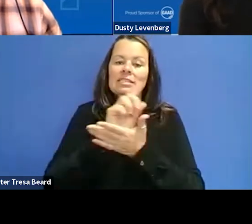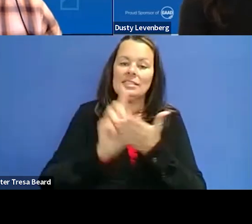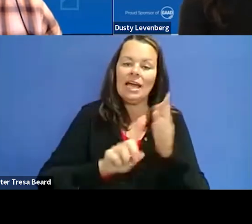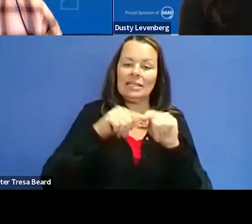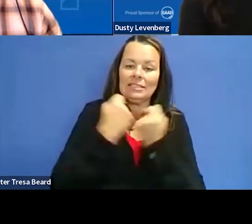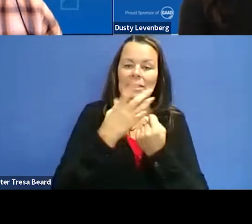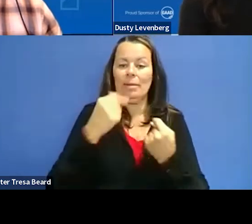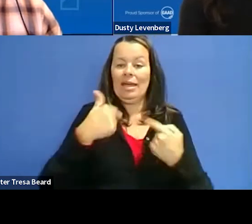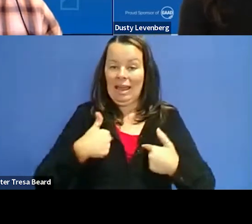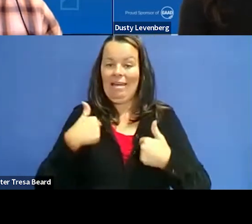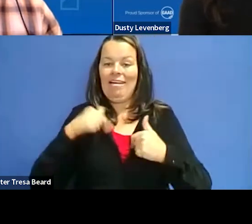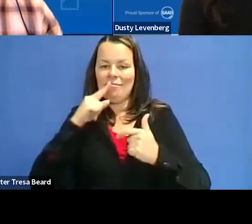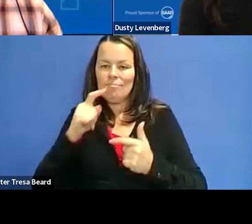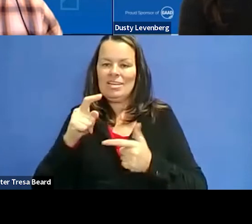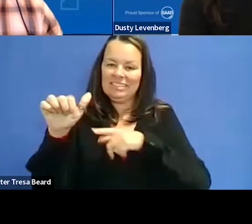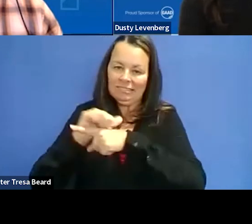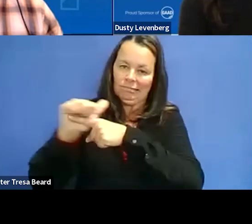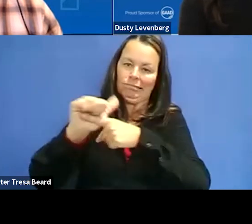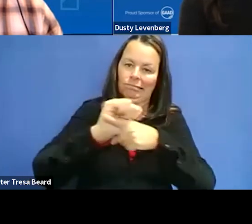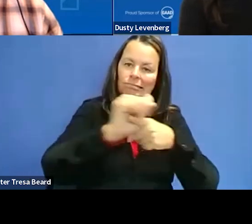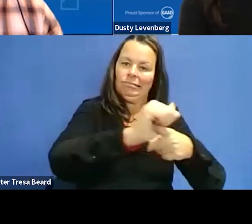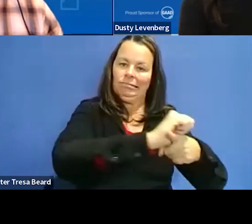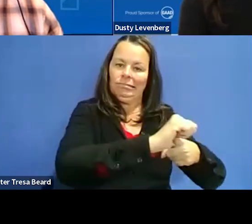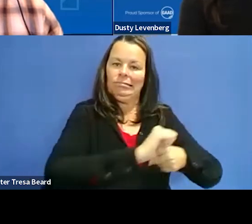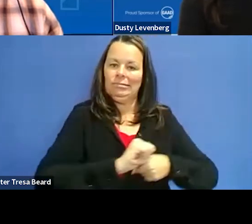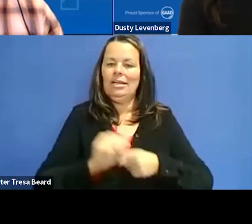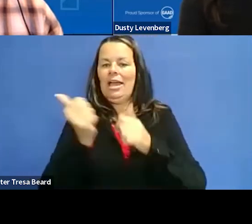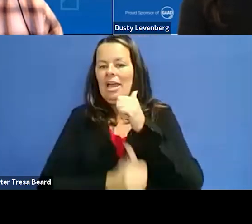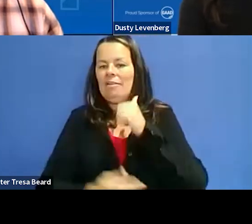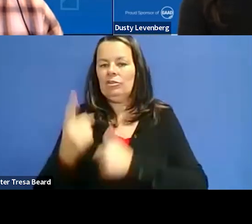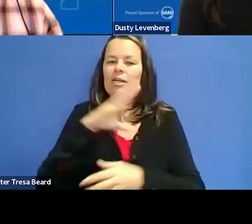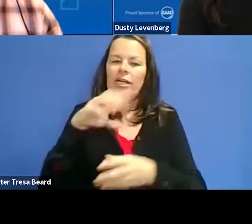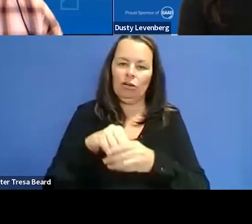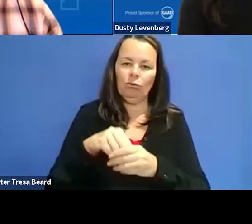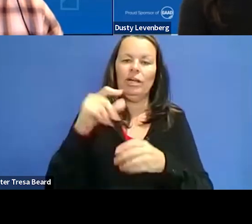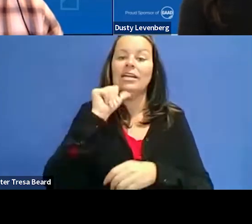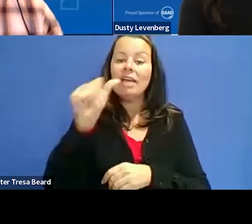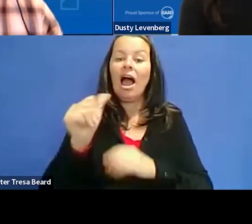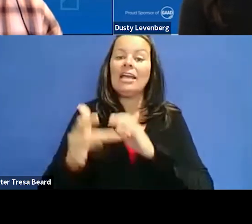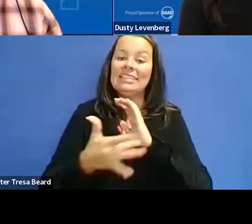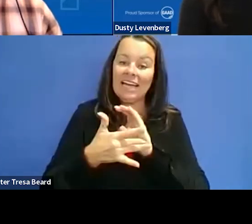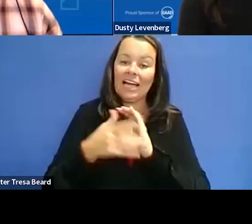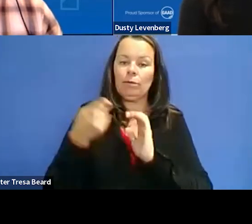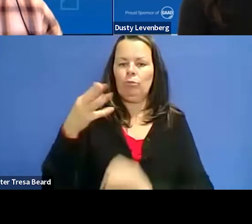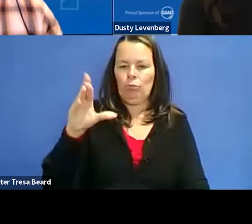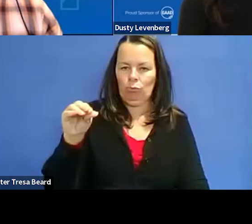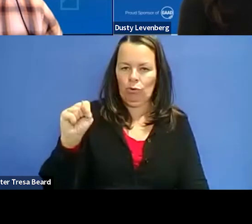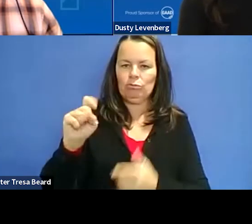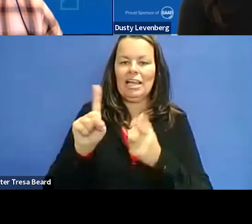nontech pros like marketers and content creators to educate them. We can only reach so many people.